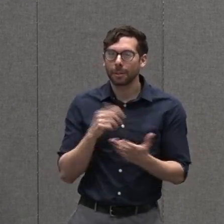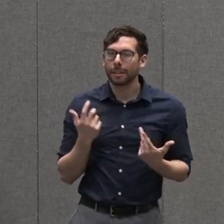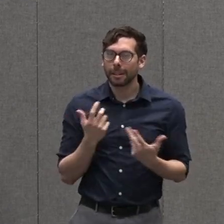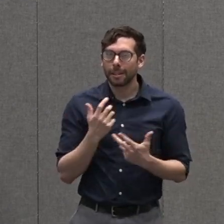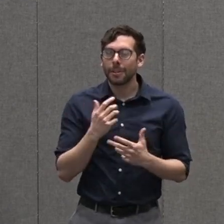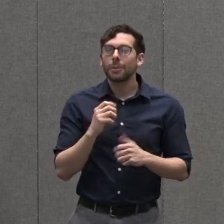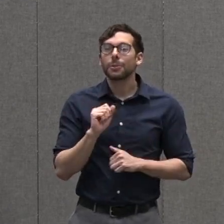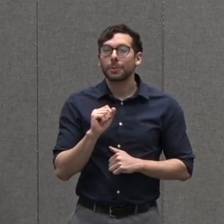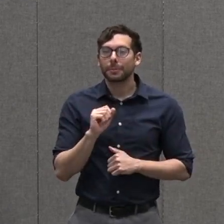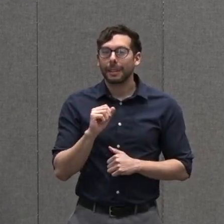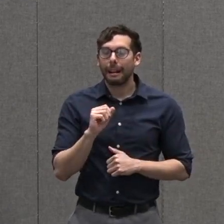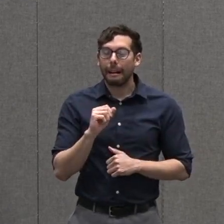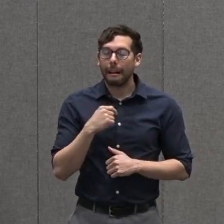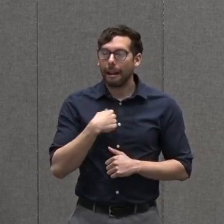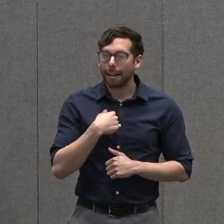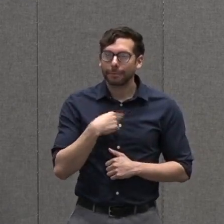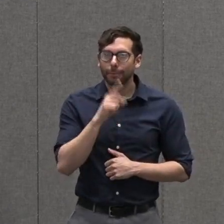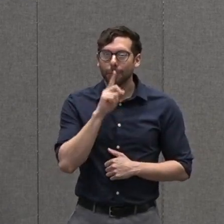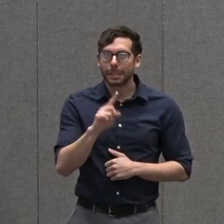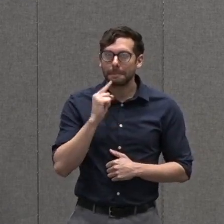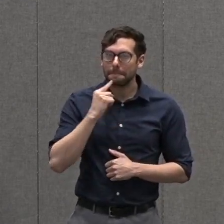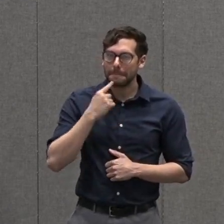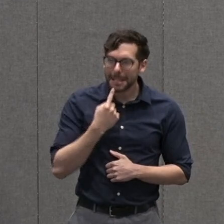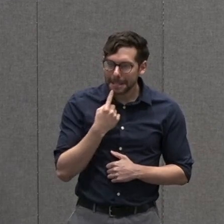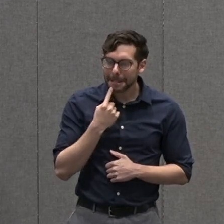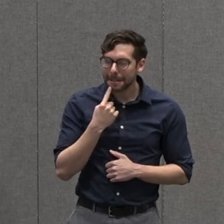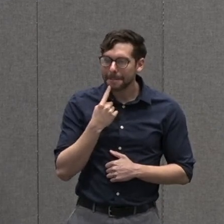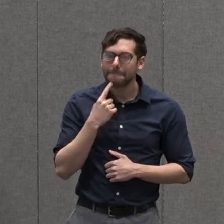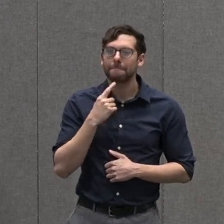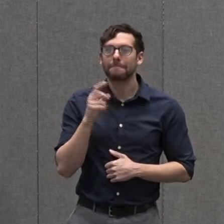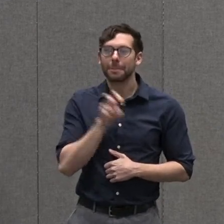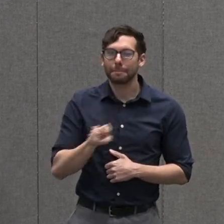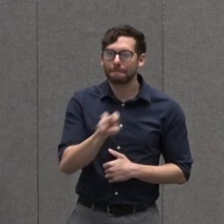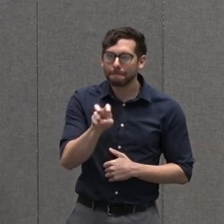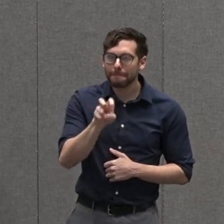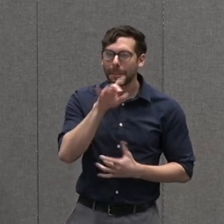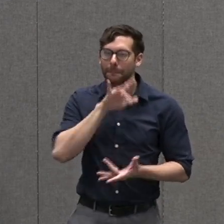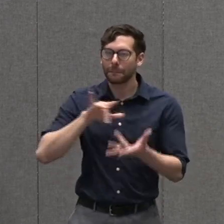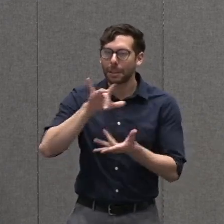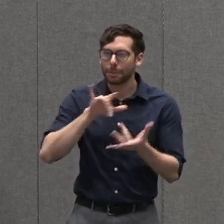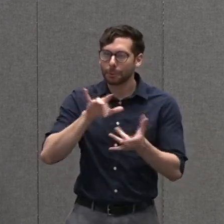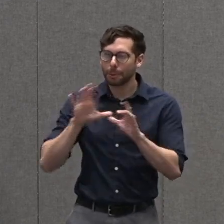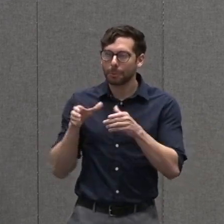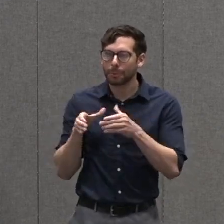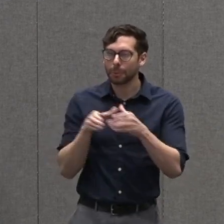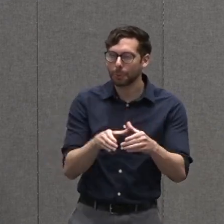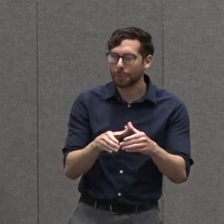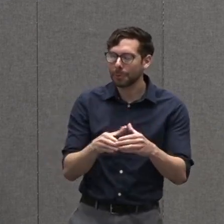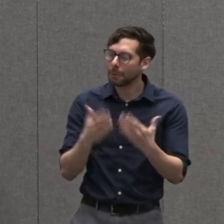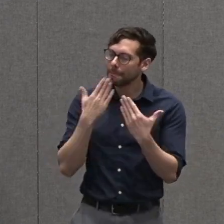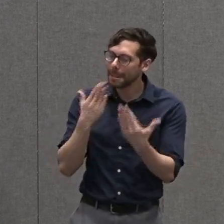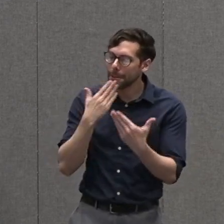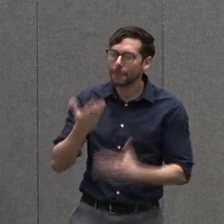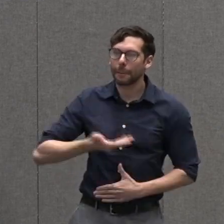So I am pleased, and I thank you for inviting me. Well, we're delighted to have you, and we've got students of all ages